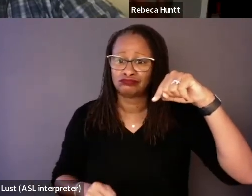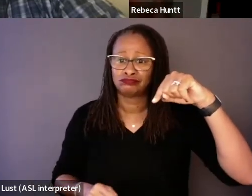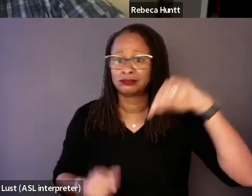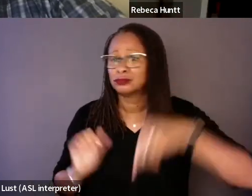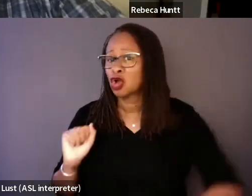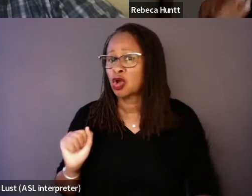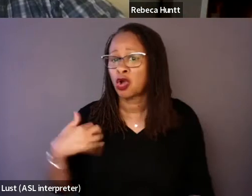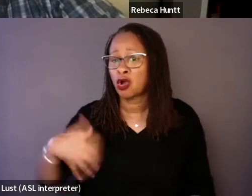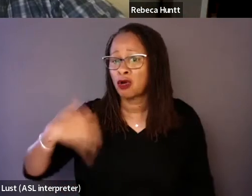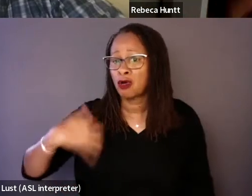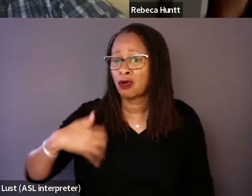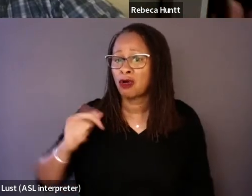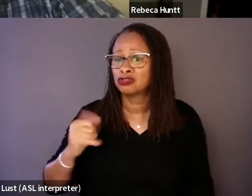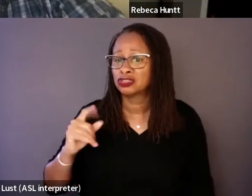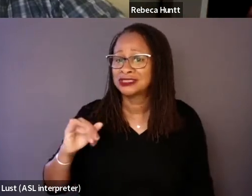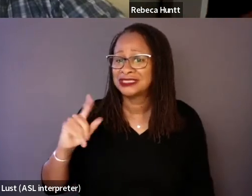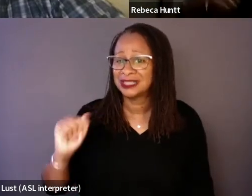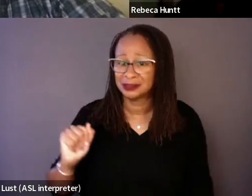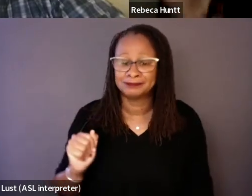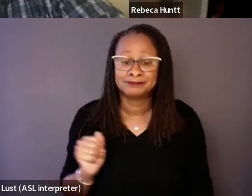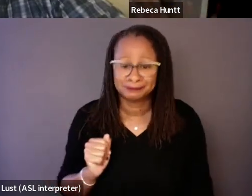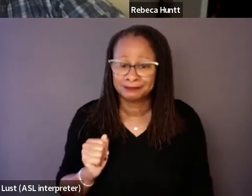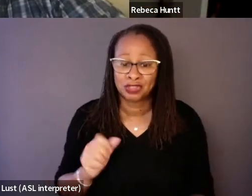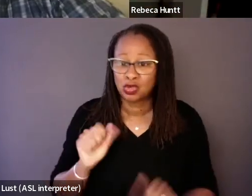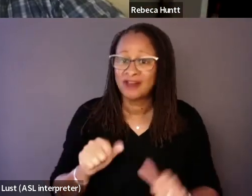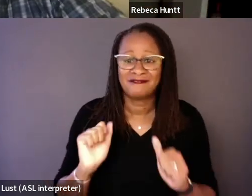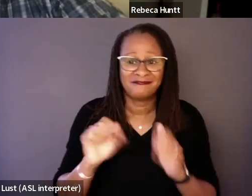There are Palancas and you can find -- they're all over the place.